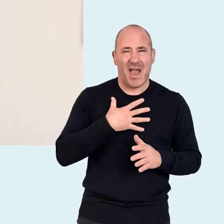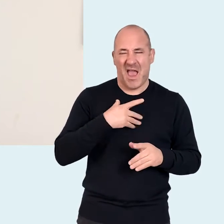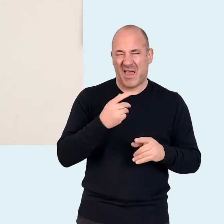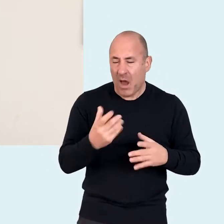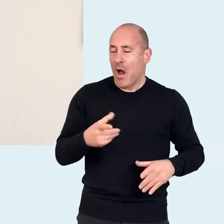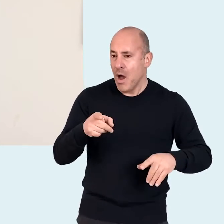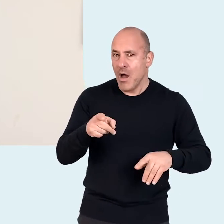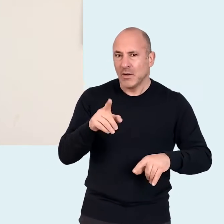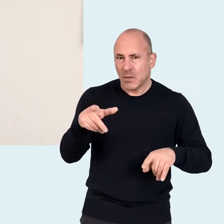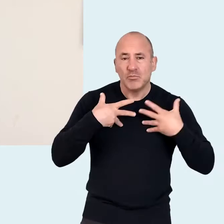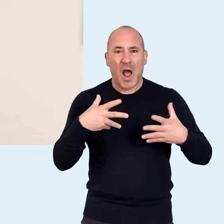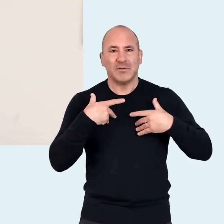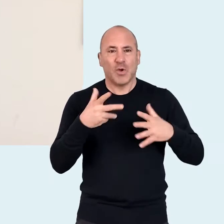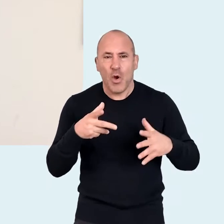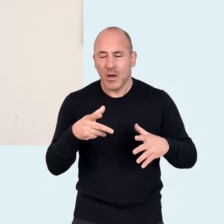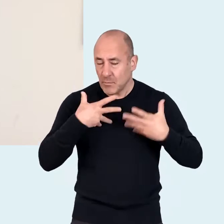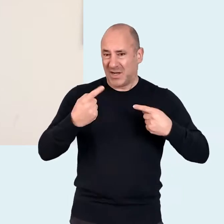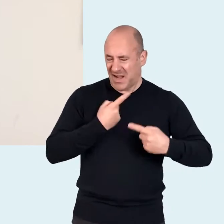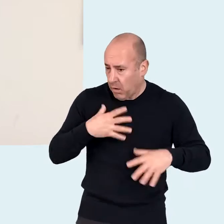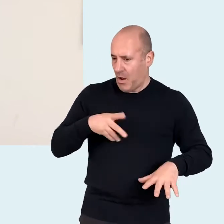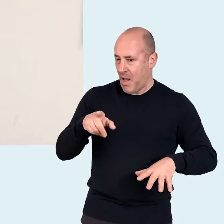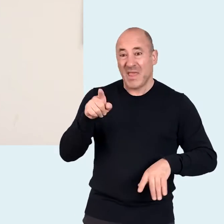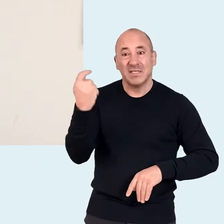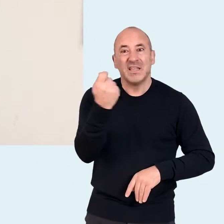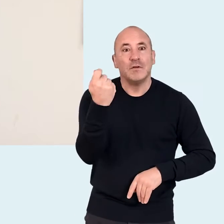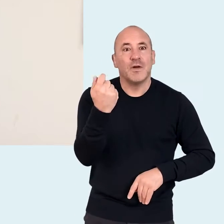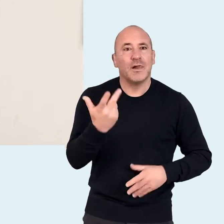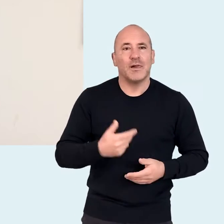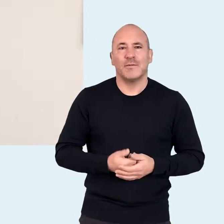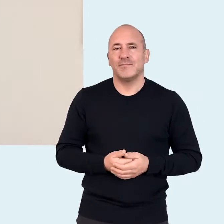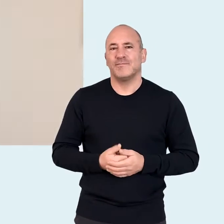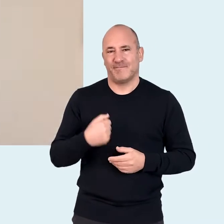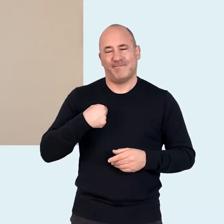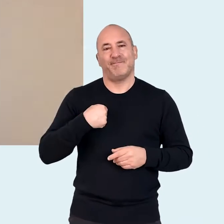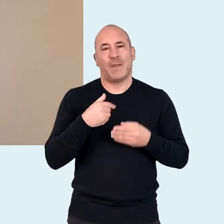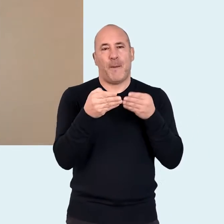participants, they can surprise me, and this is a success.